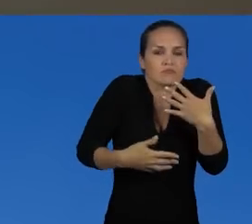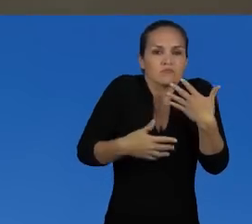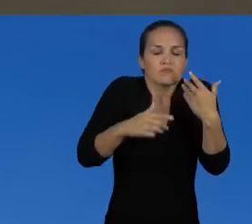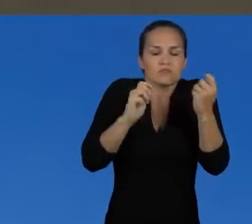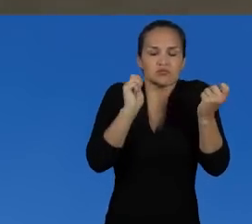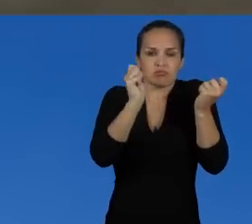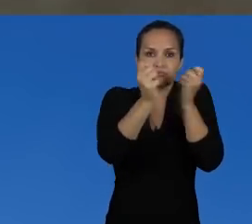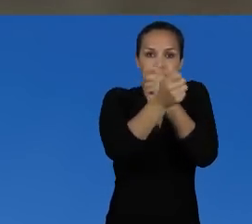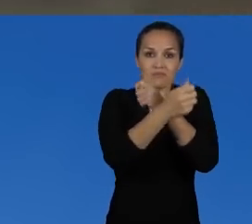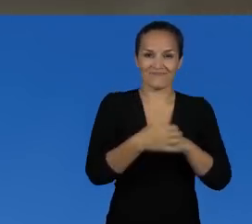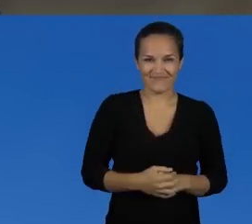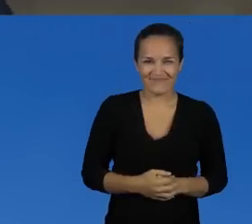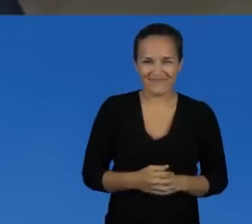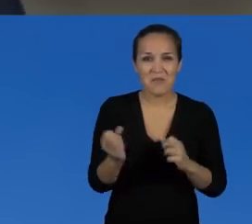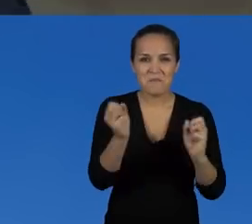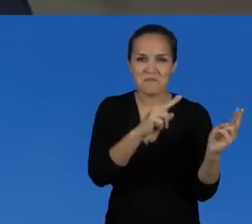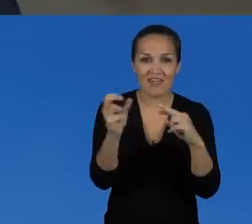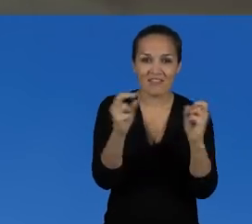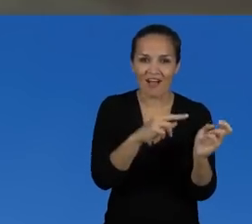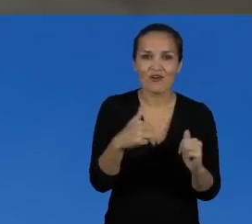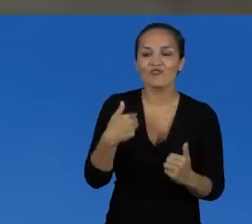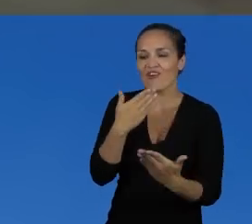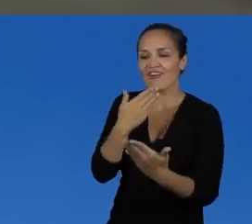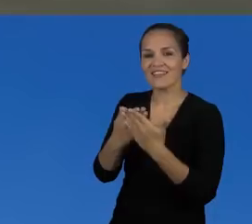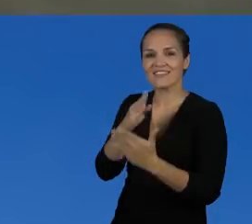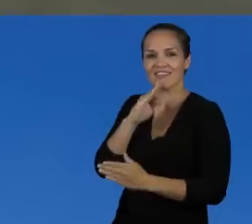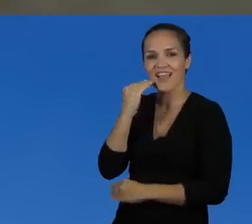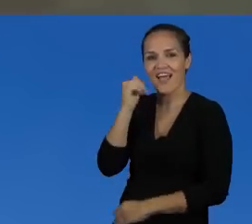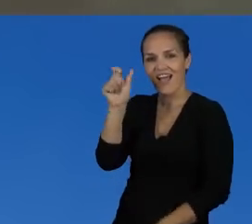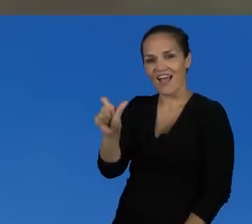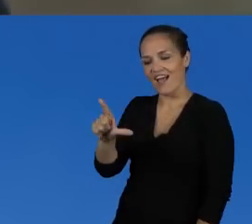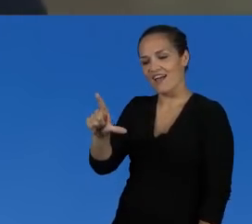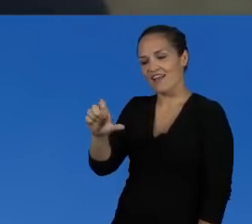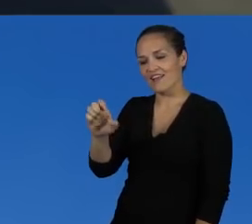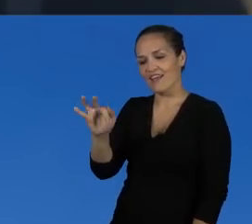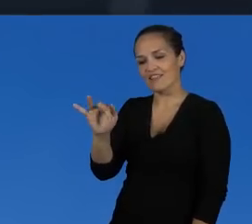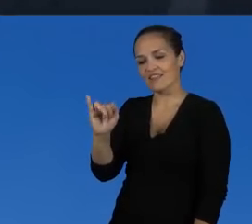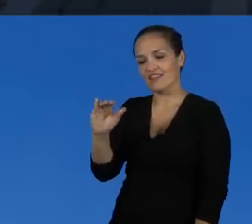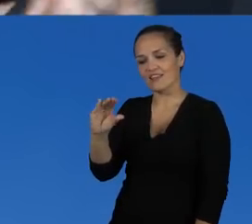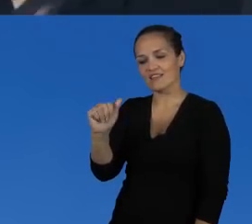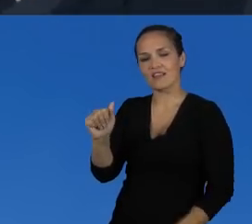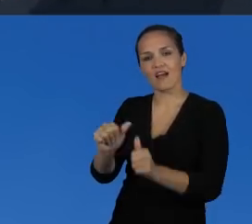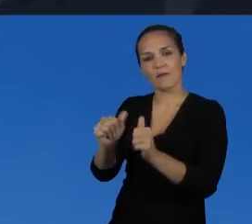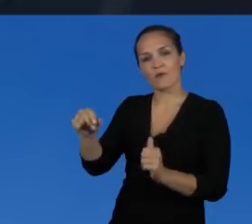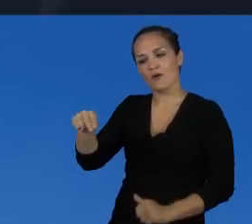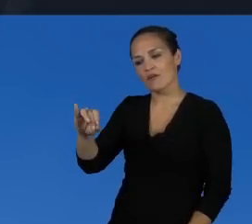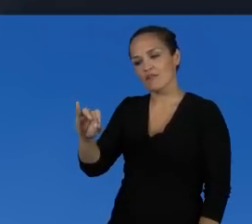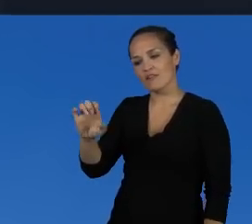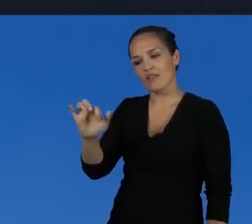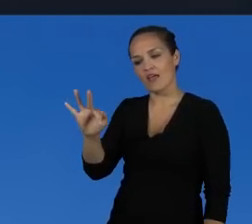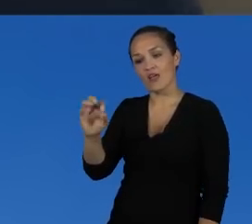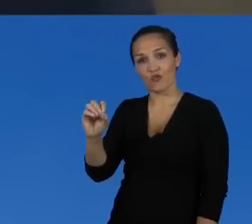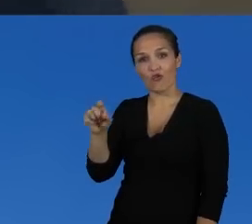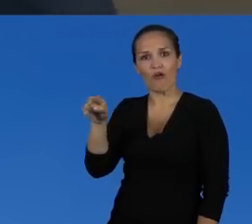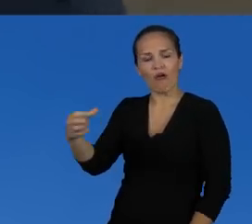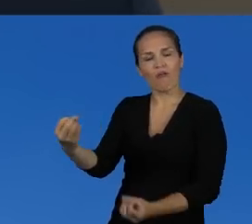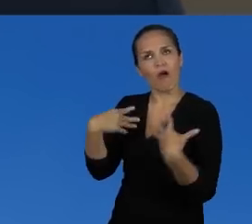This is one of my favorite metaphors. I owe it to a great mentor, Leticia Nieto,